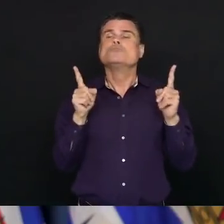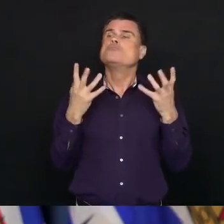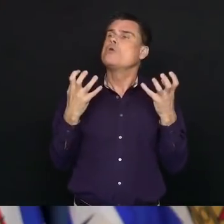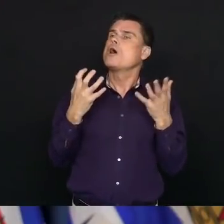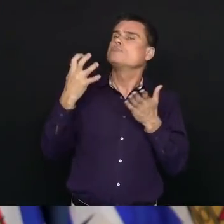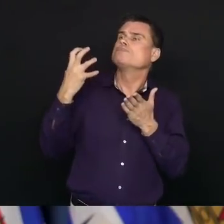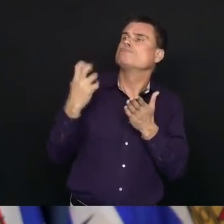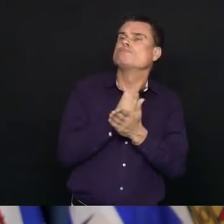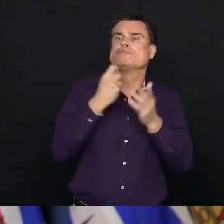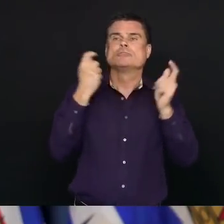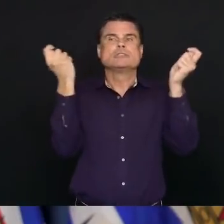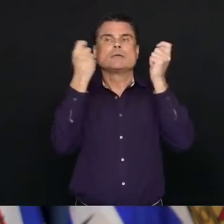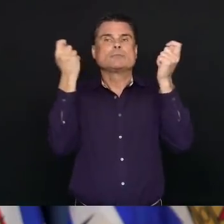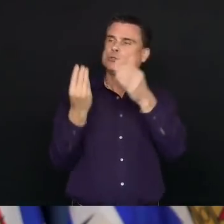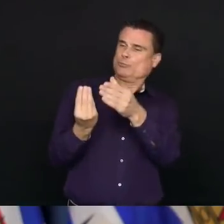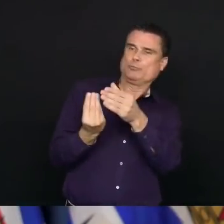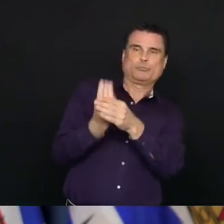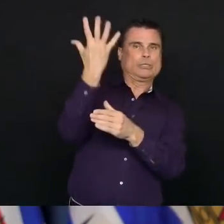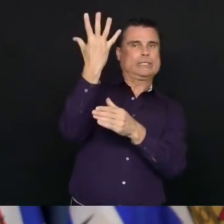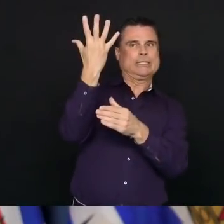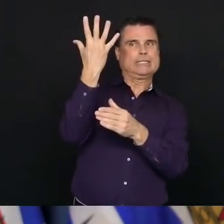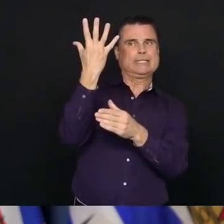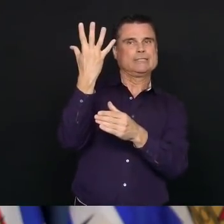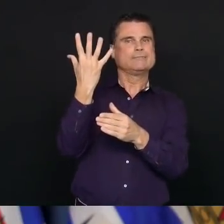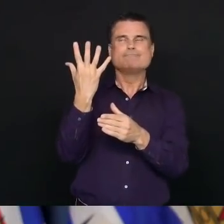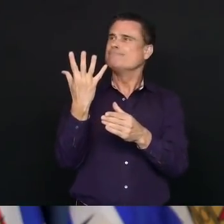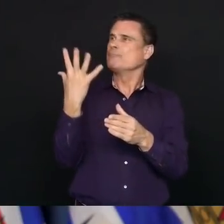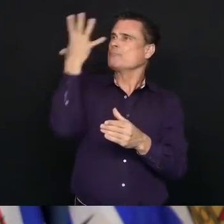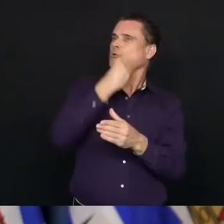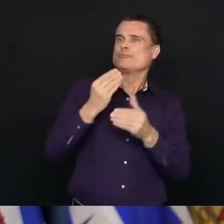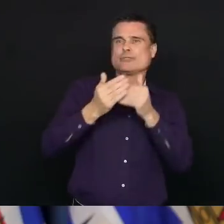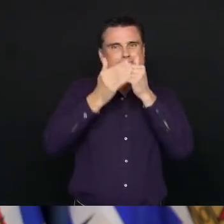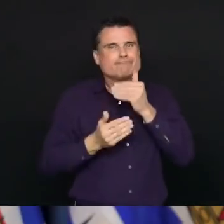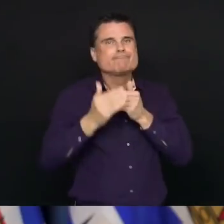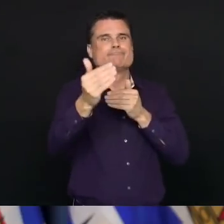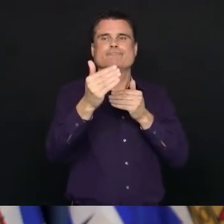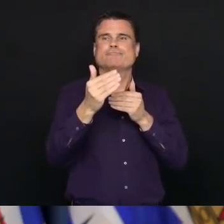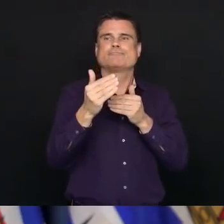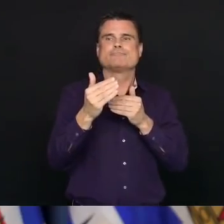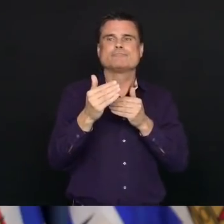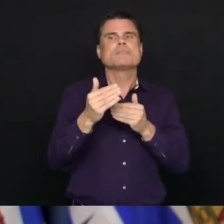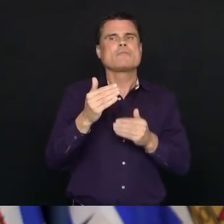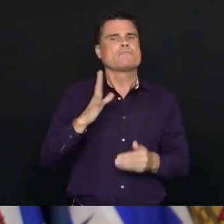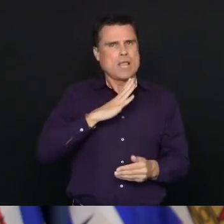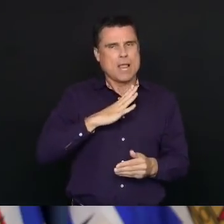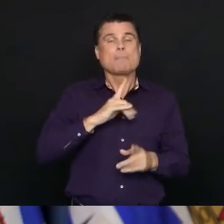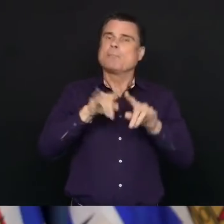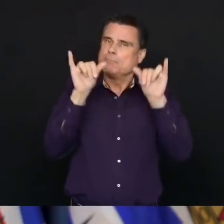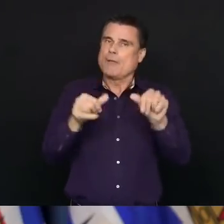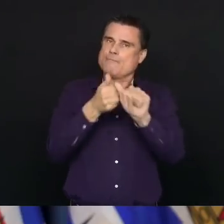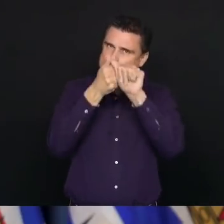following the many religious holidays occurring during these periods and weeks. But it is absolutely the time now to dig in.